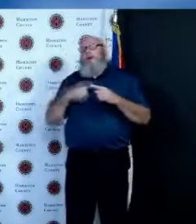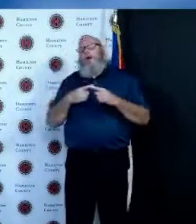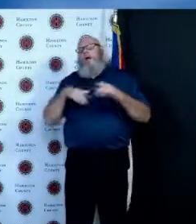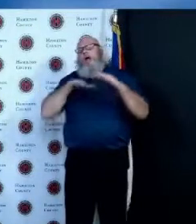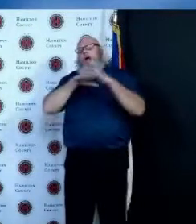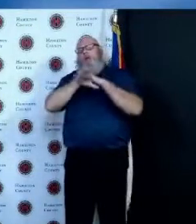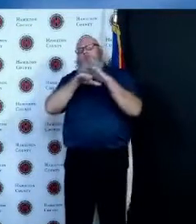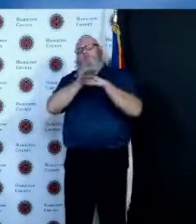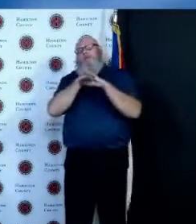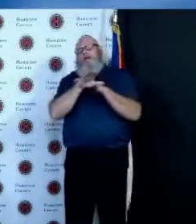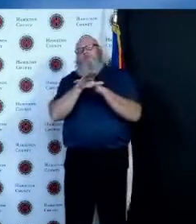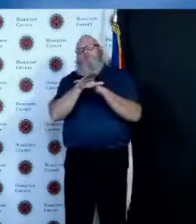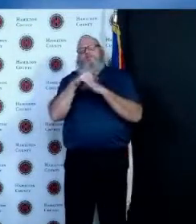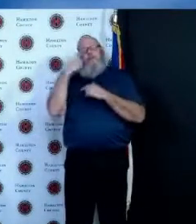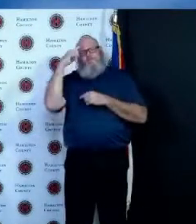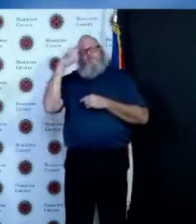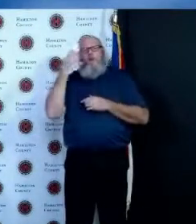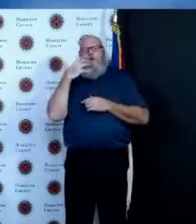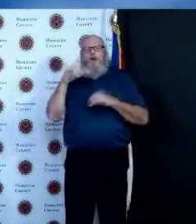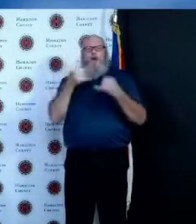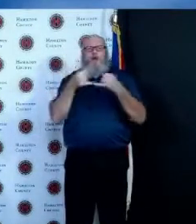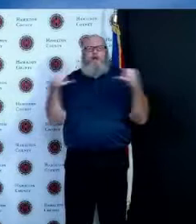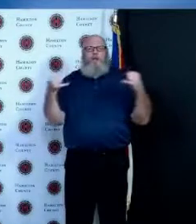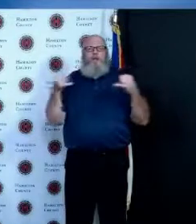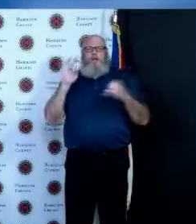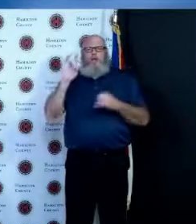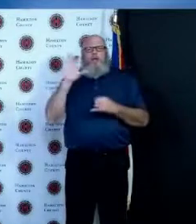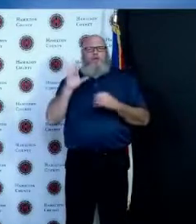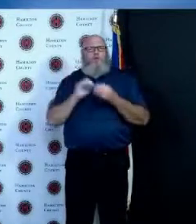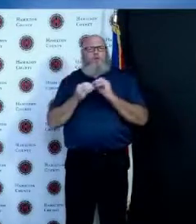you know what what more can you tell us about how that's going to work and because at this point it